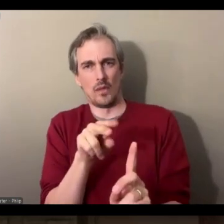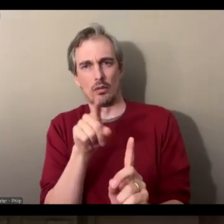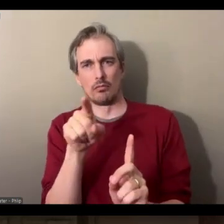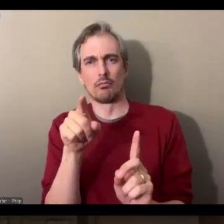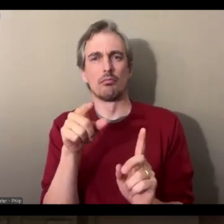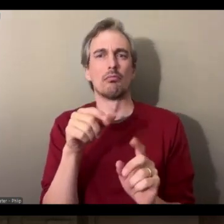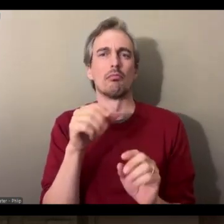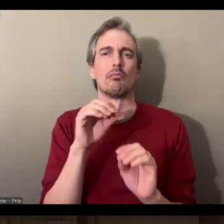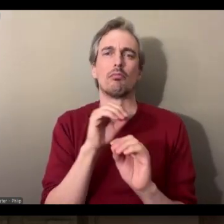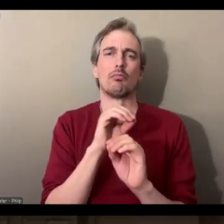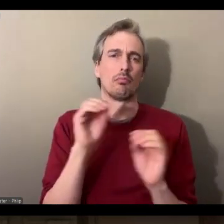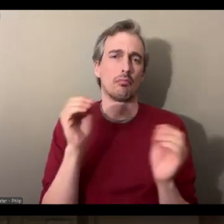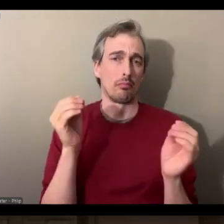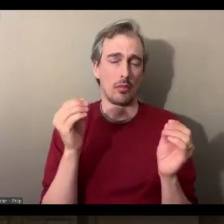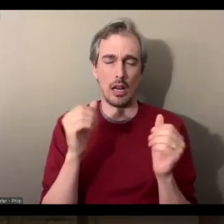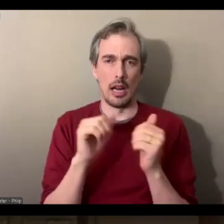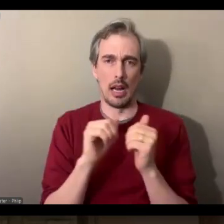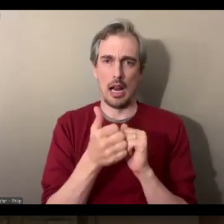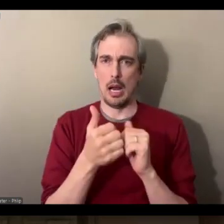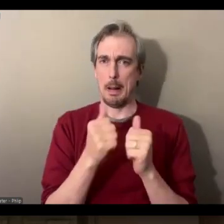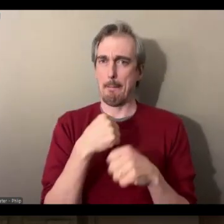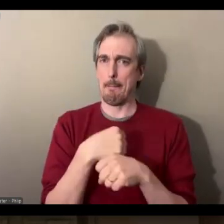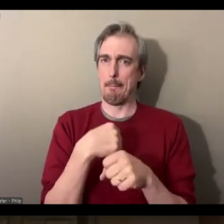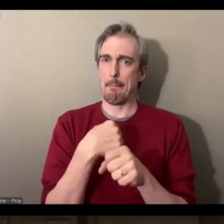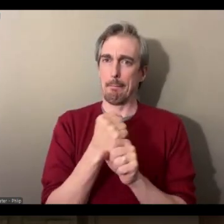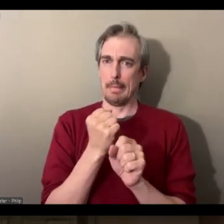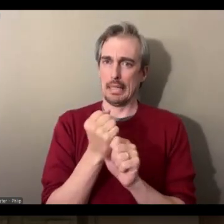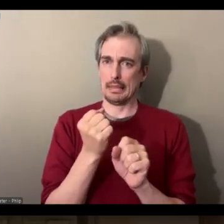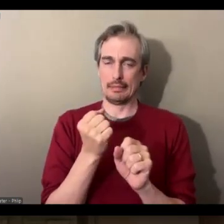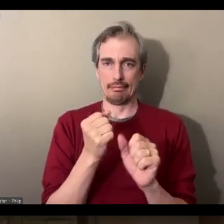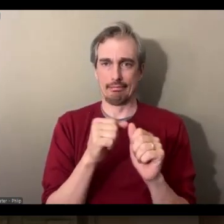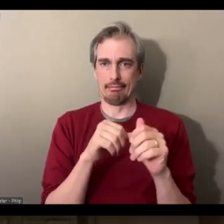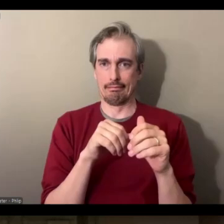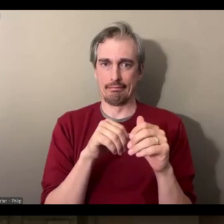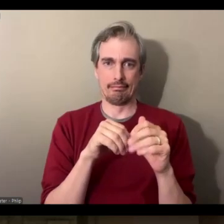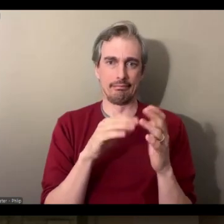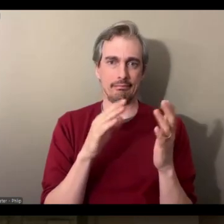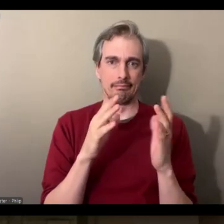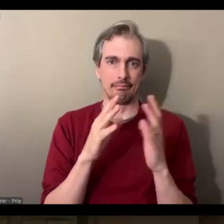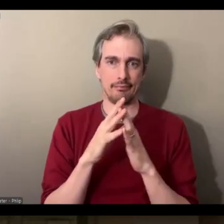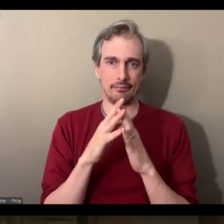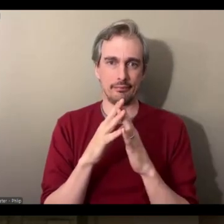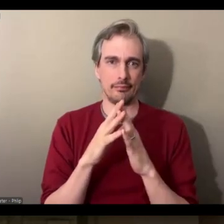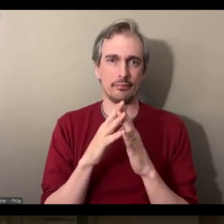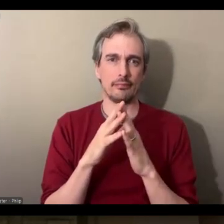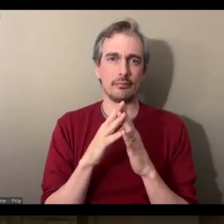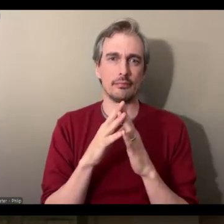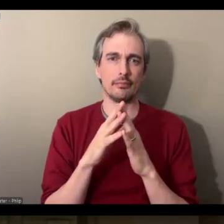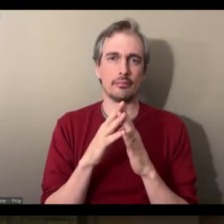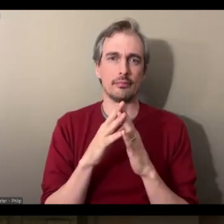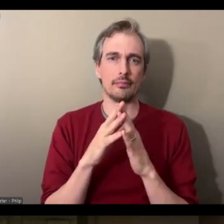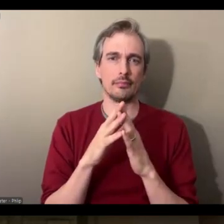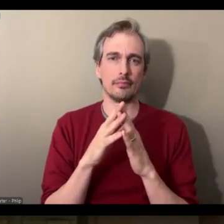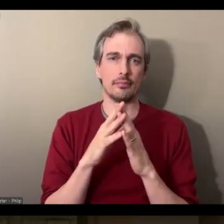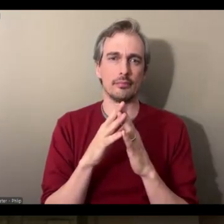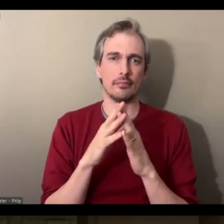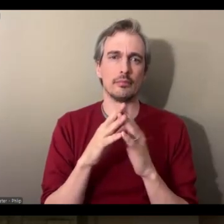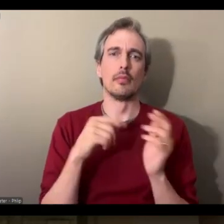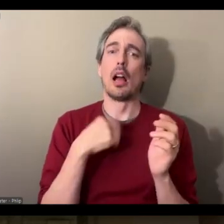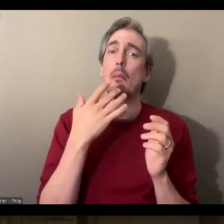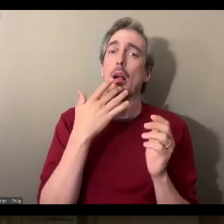to know this is gonna be a big requirement. But going into the actual requirement,